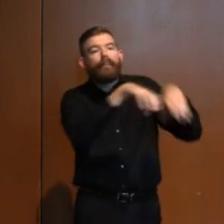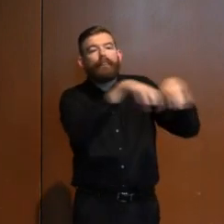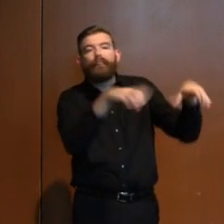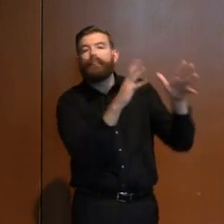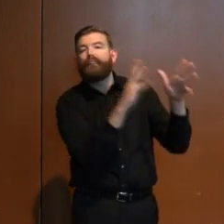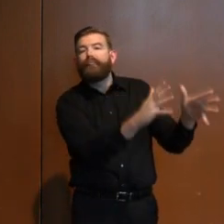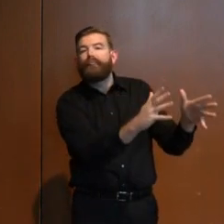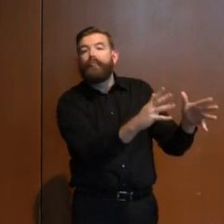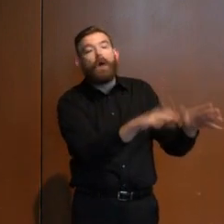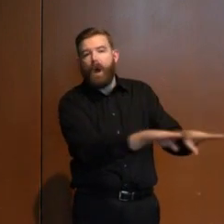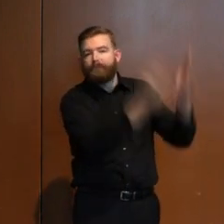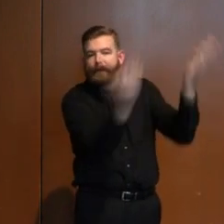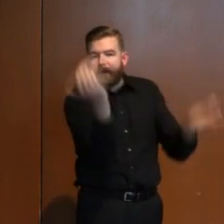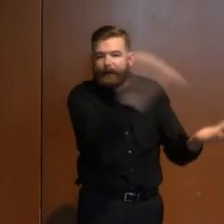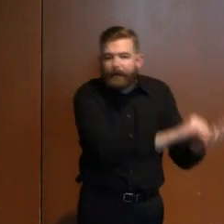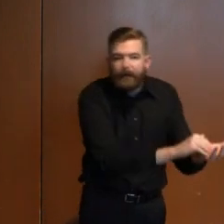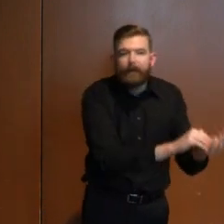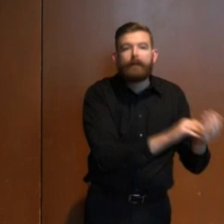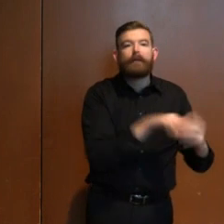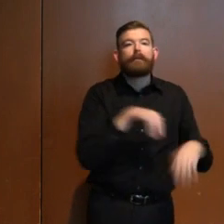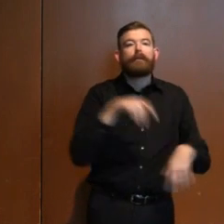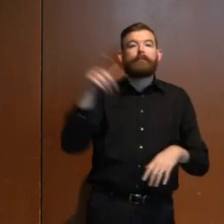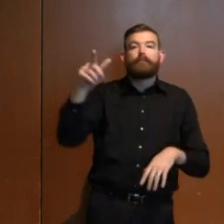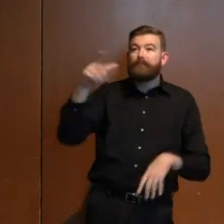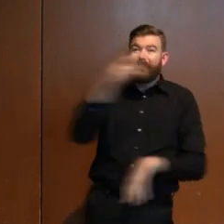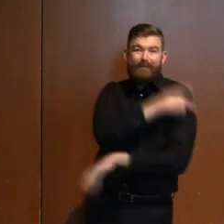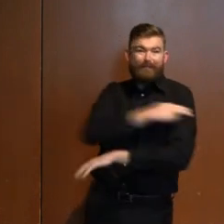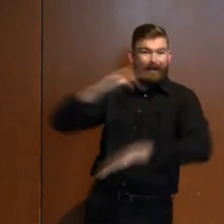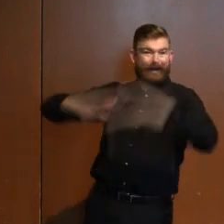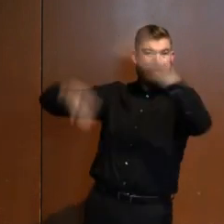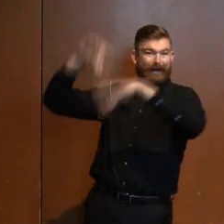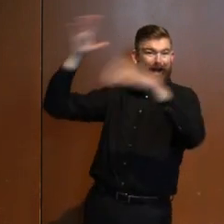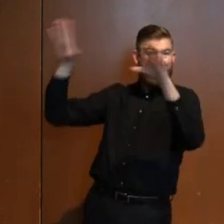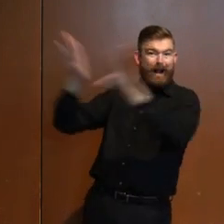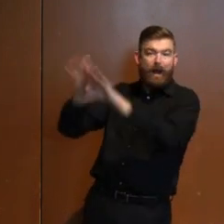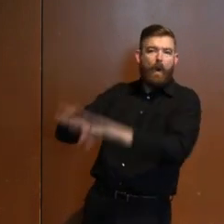ACROSS THE STATE WORKING DIRECTLY WITH OUR HOSPITAL